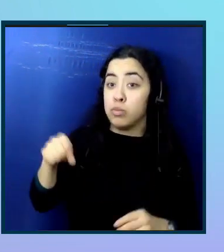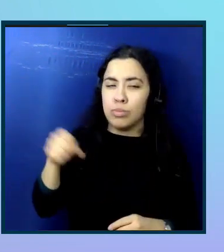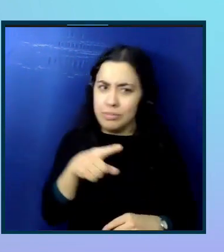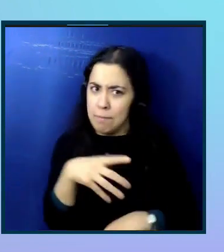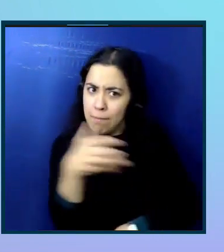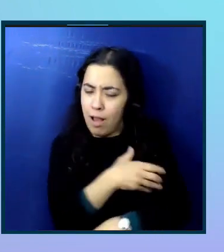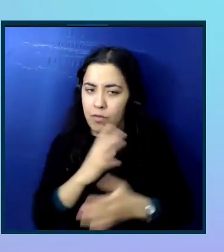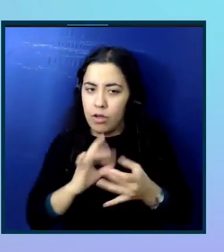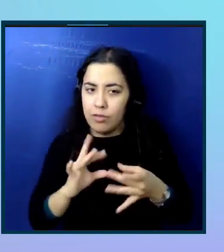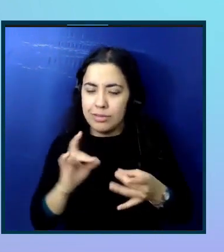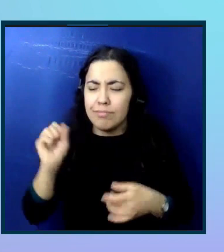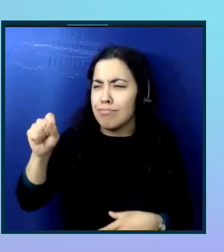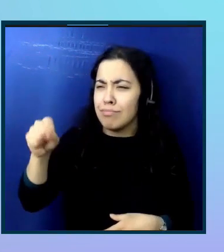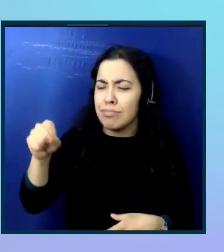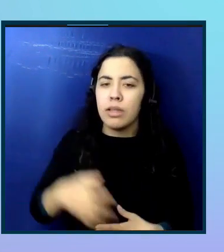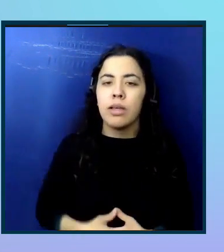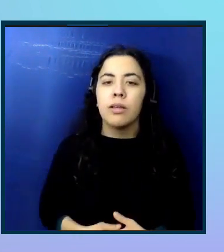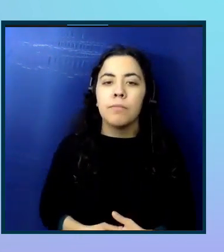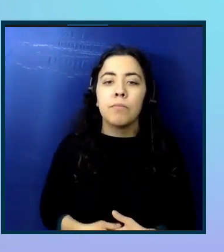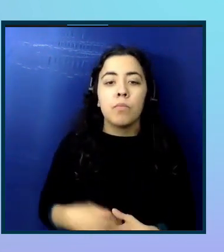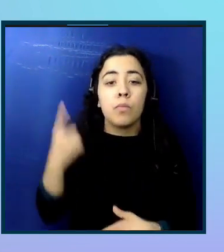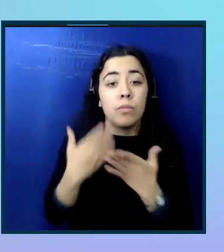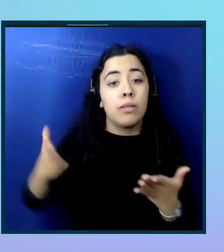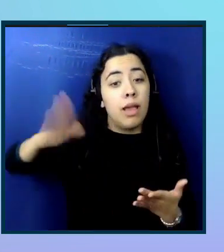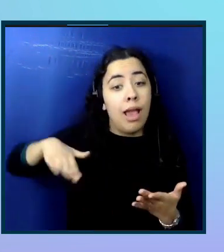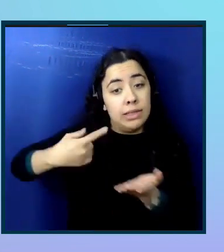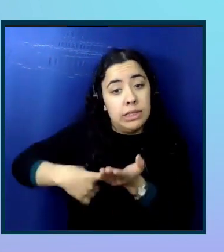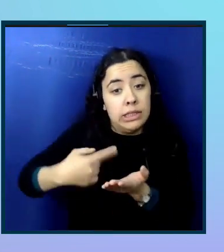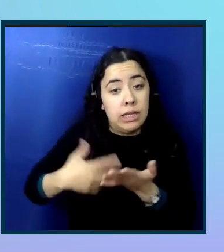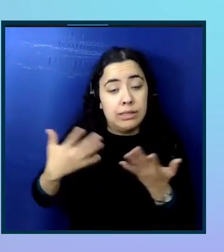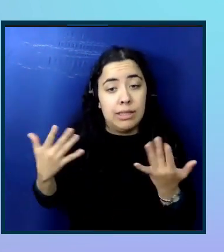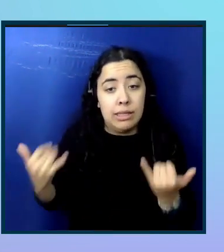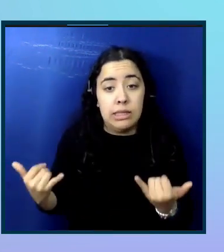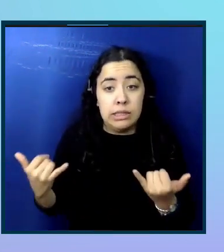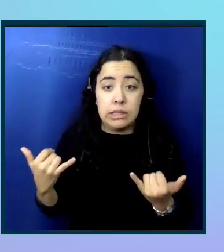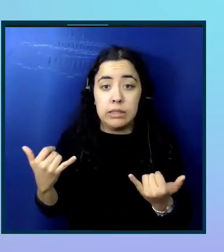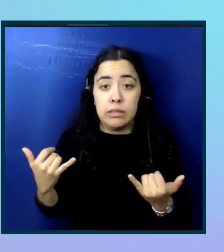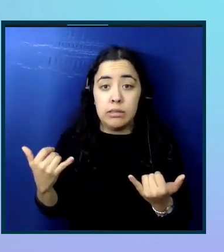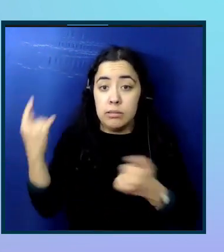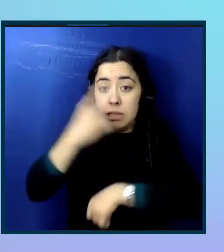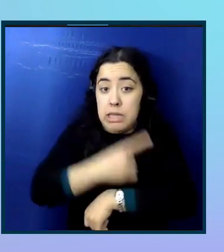Yes. One of the things we have not talked about in this conversation is disability civics?